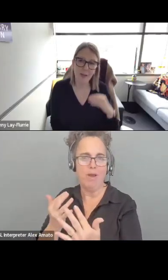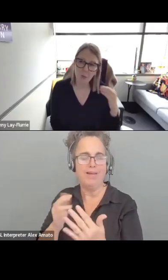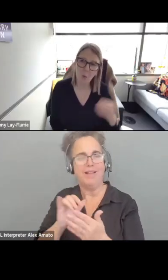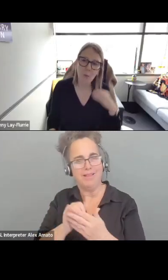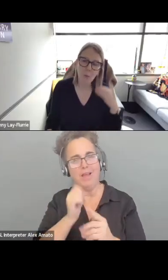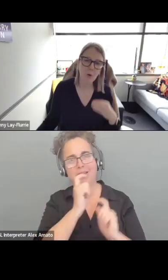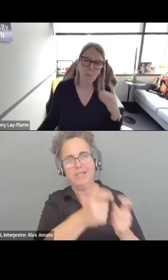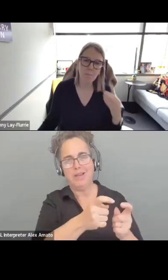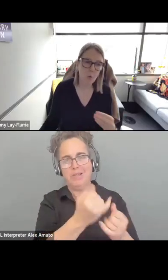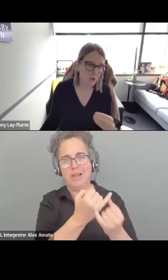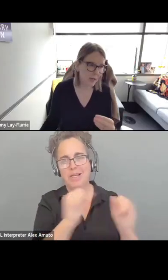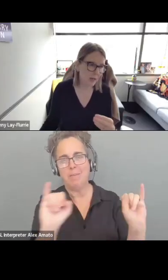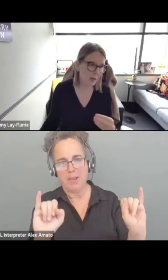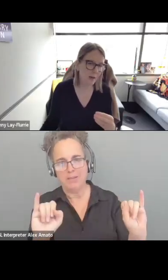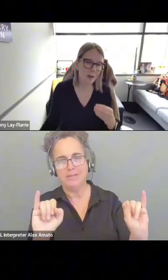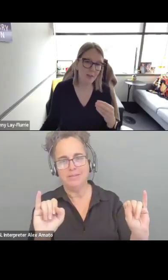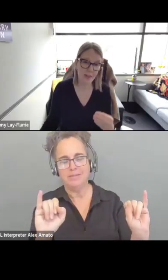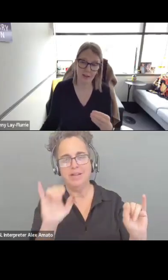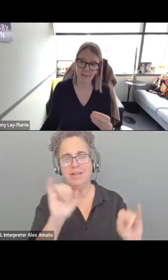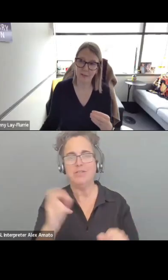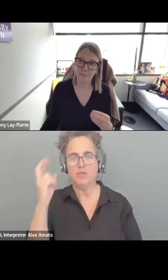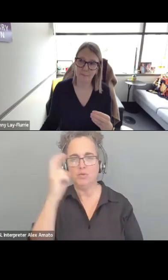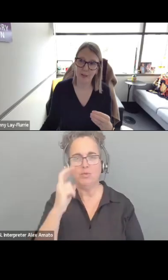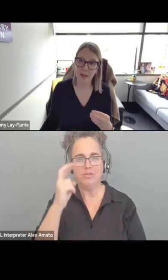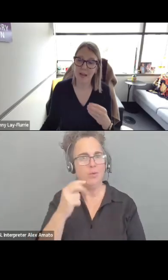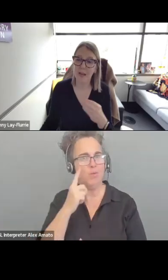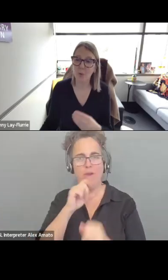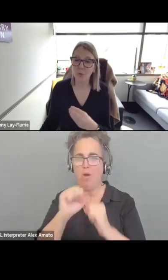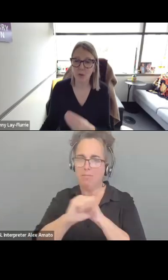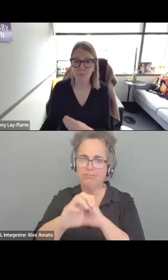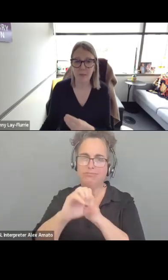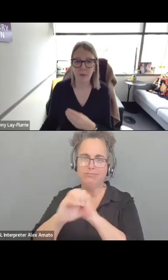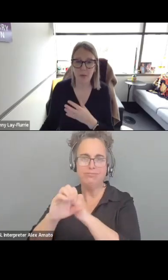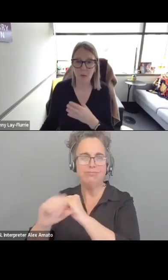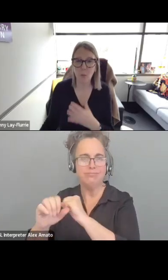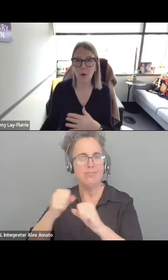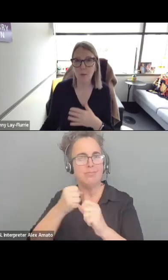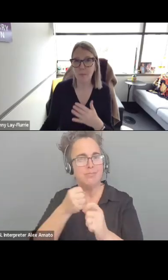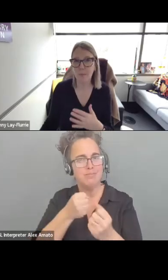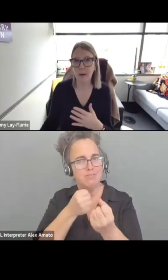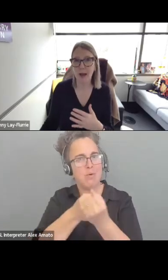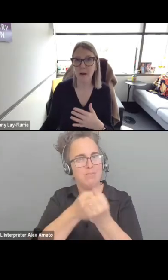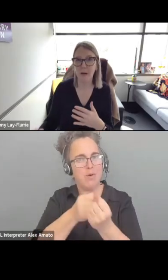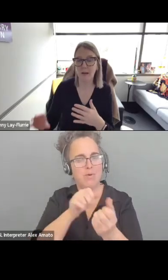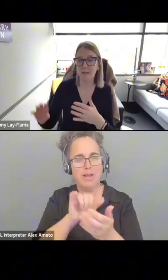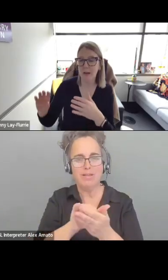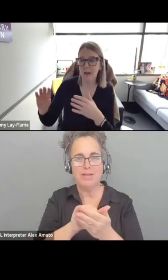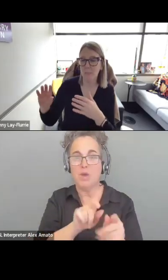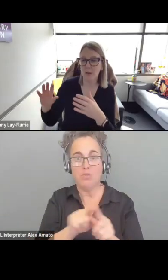And that's why we are promoting this. It also meant that we could work with Be My Eyes